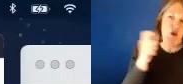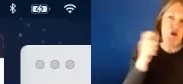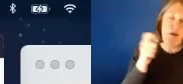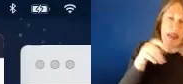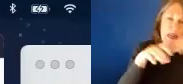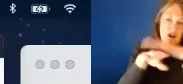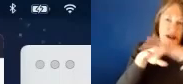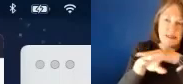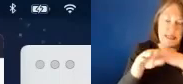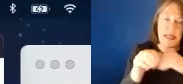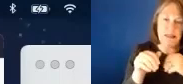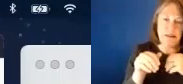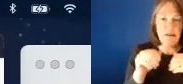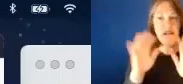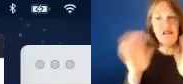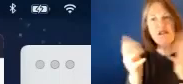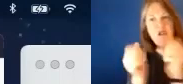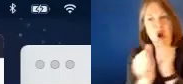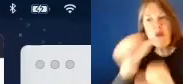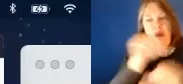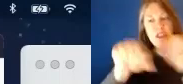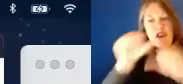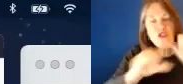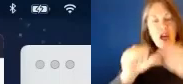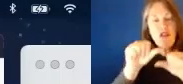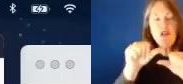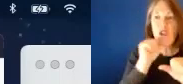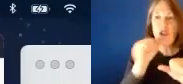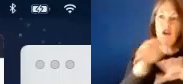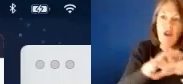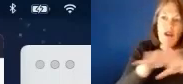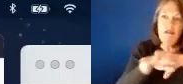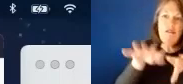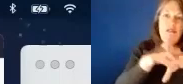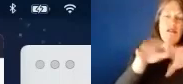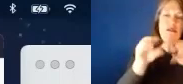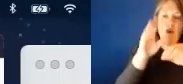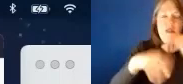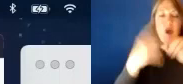07:22:57 Talk with each other so that you don't have more than one person in editing